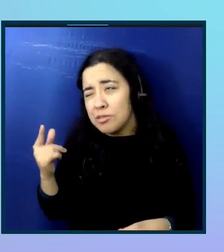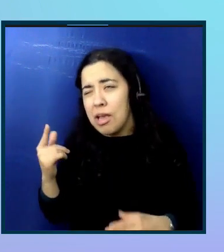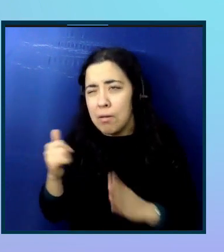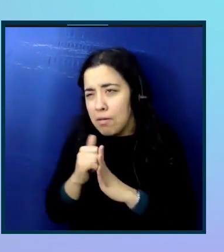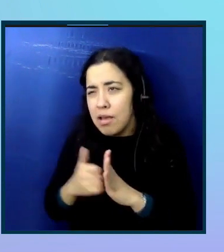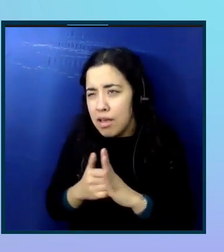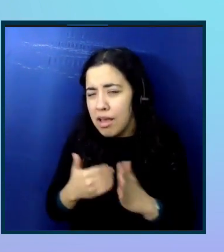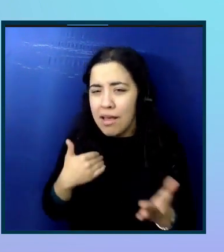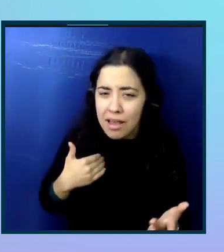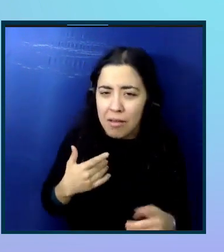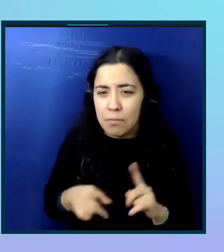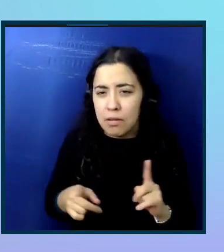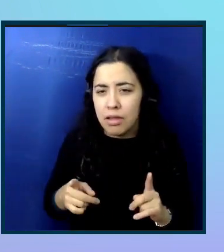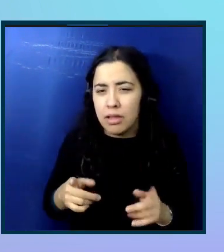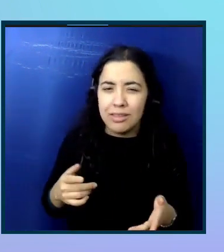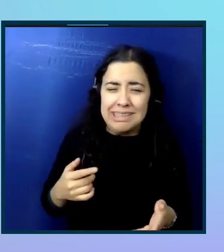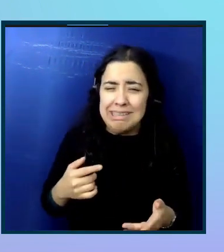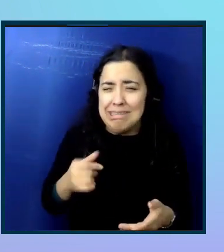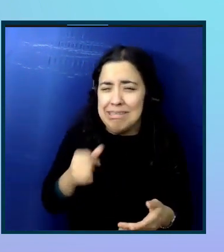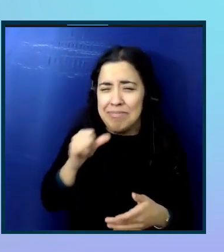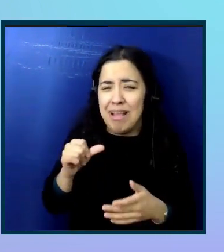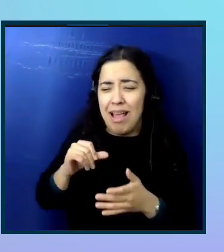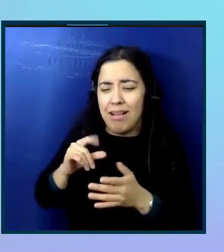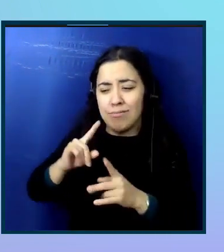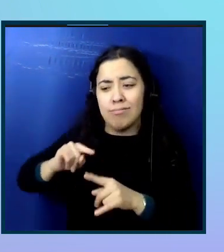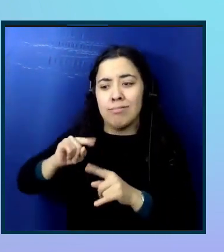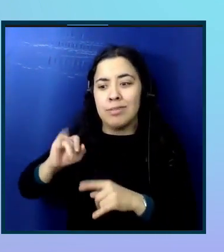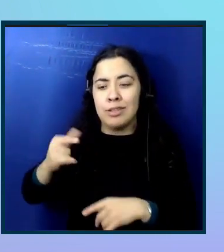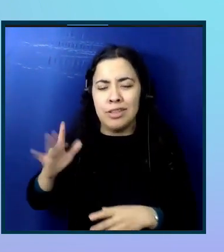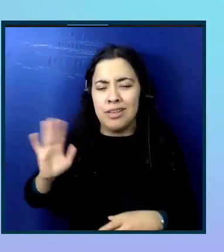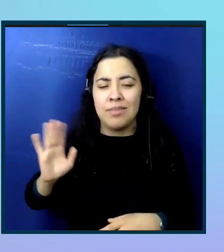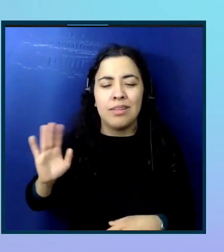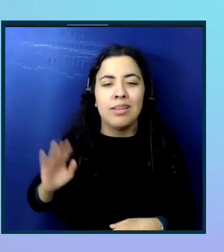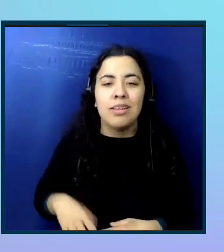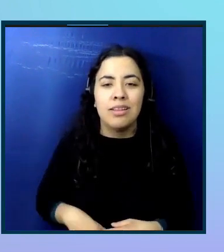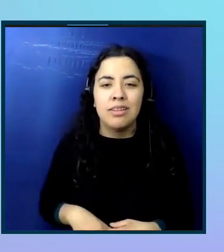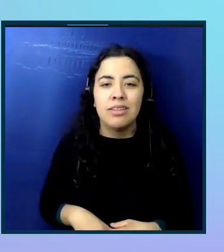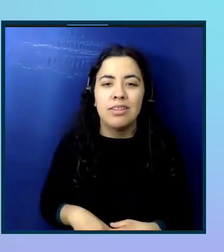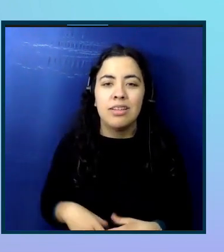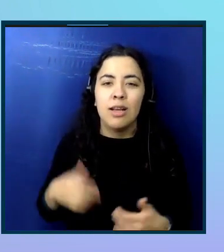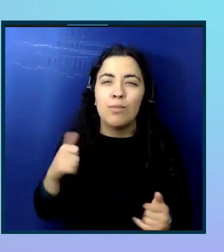but I'm not on it that much anymore because of simply trying to think about how I can make things more accessible